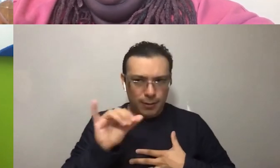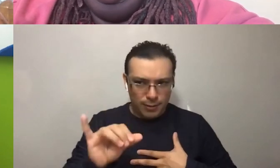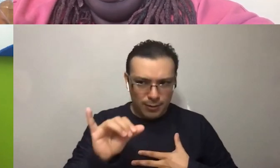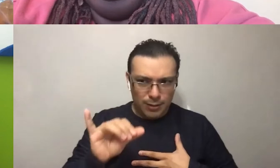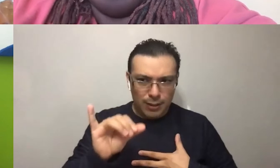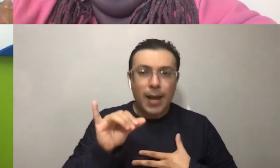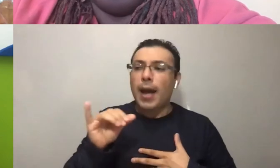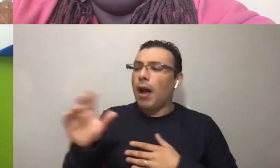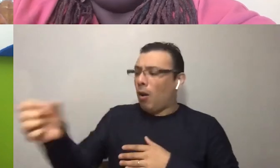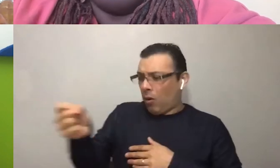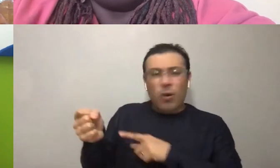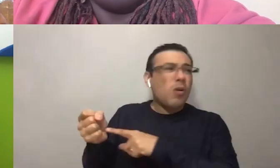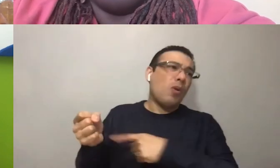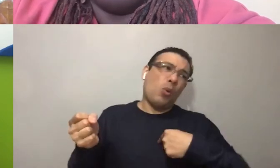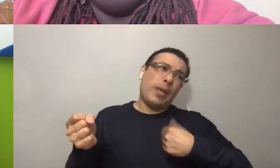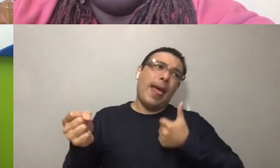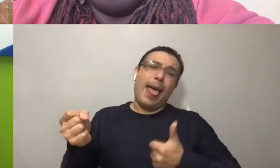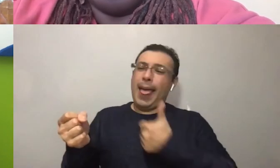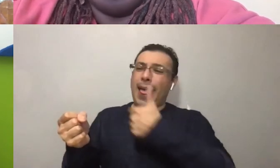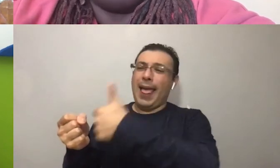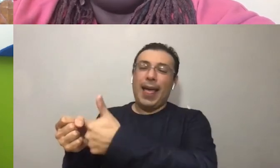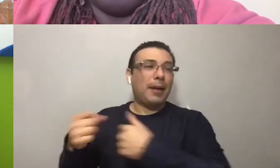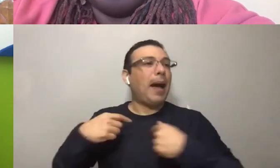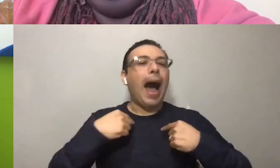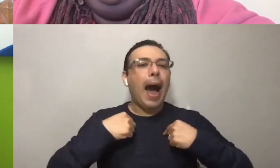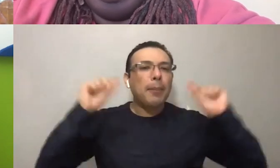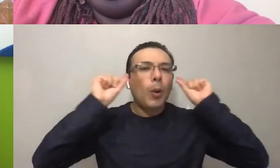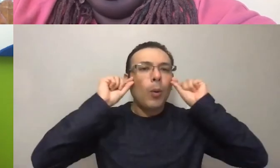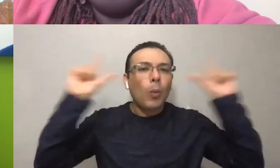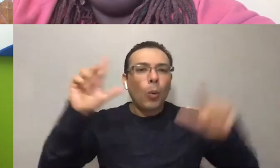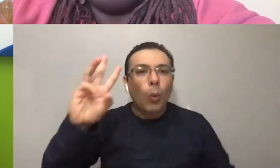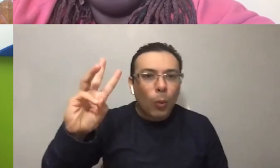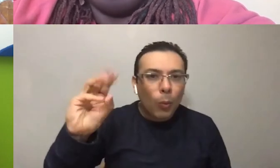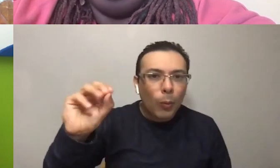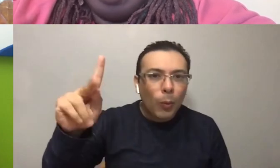And it’s not just about holding somebody else up to account. It’s holding yourselves up to account too.